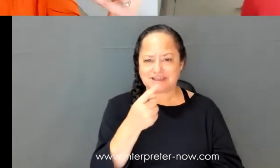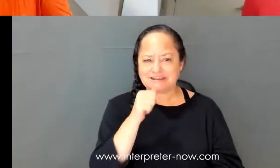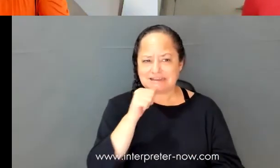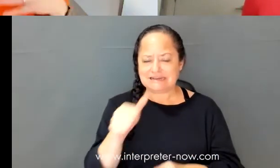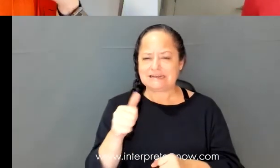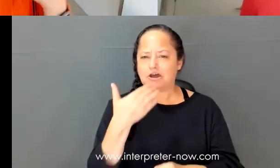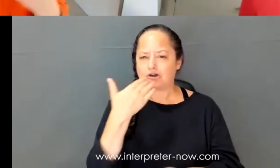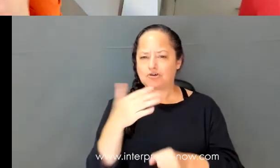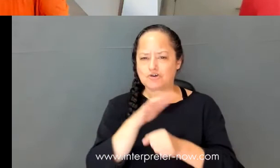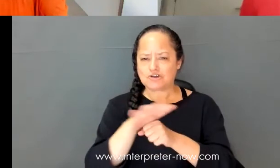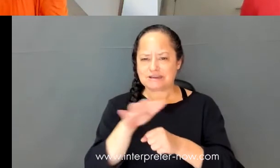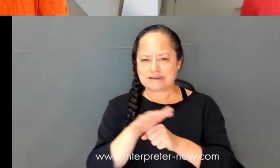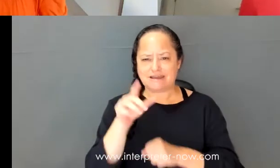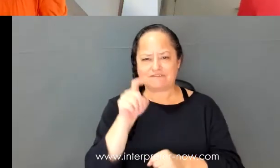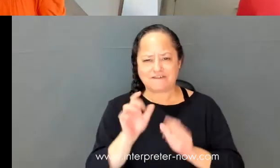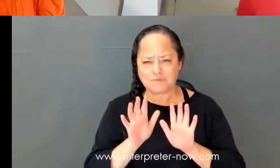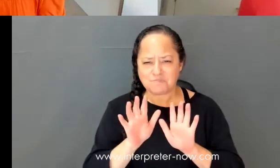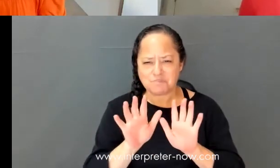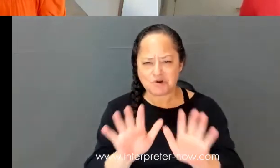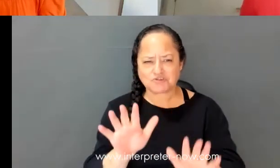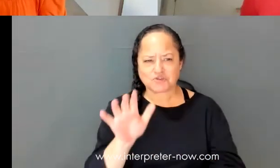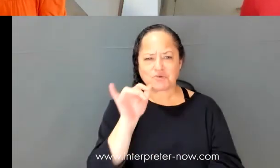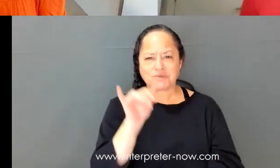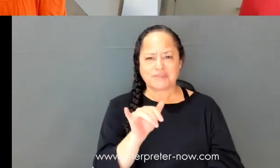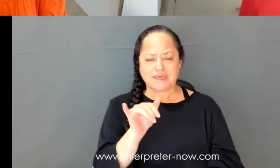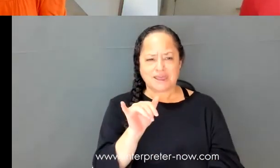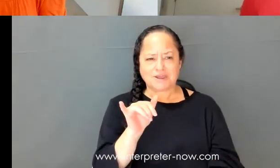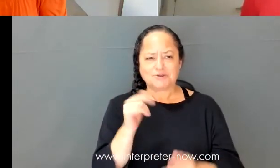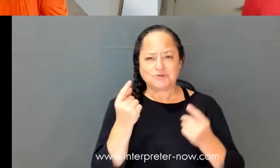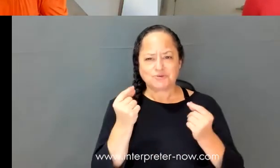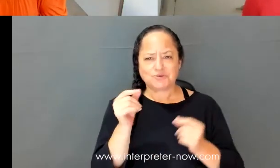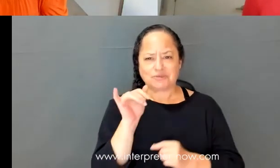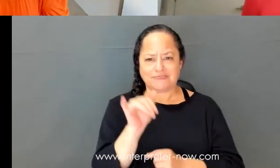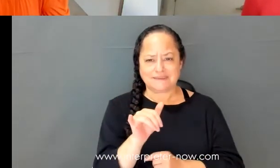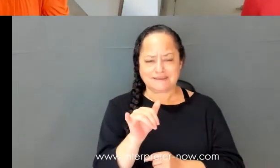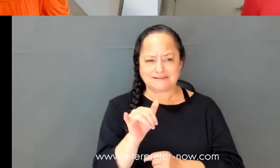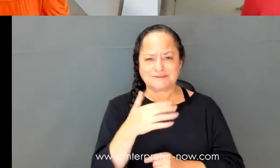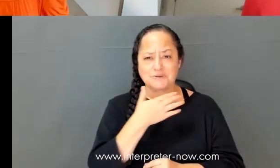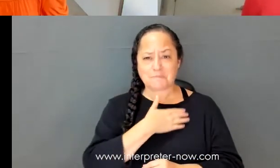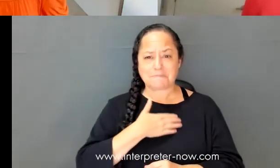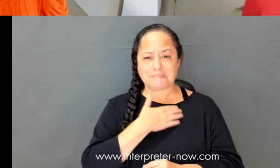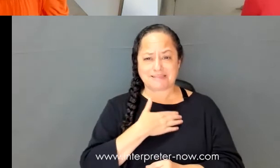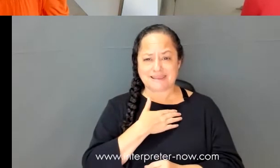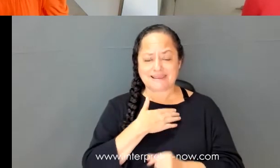And so then you have to push through that in order to do this. And so, please amplify her.